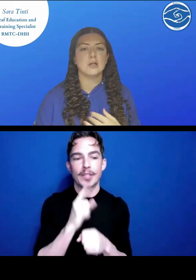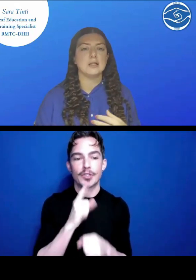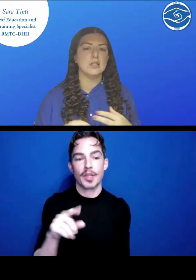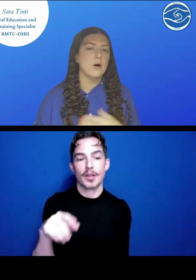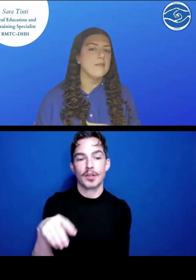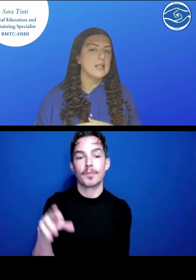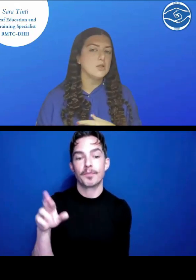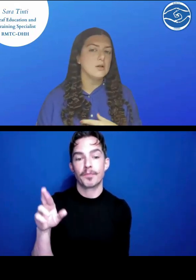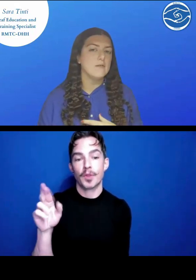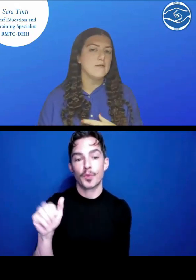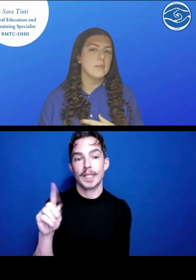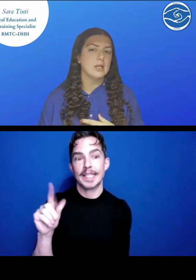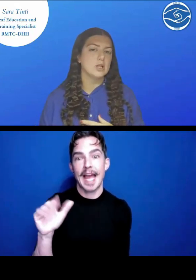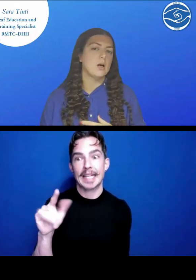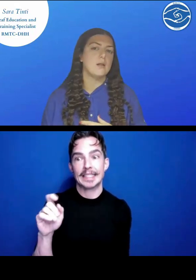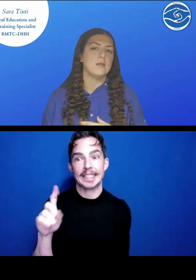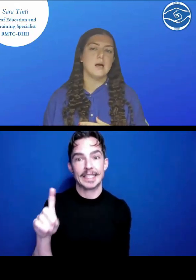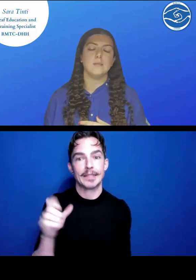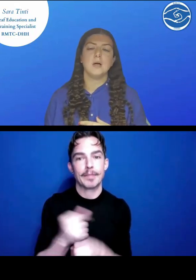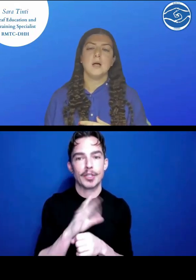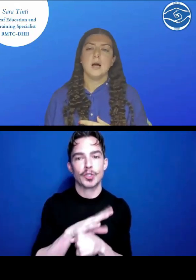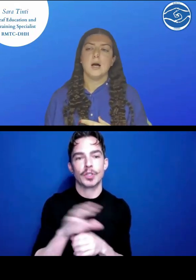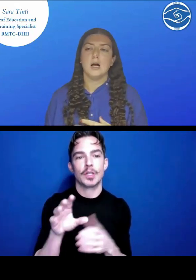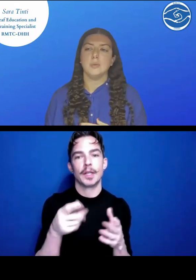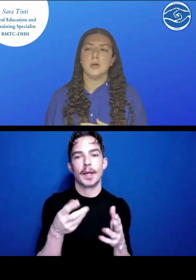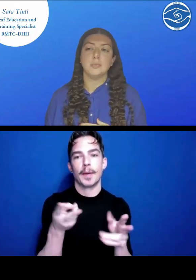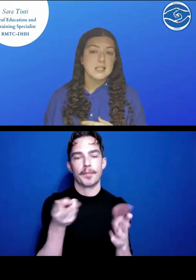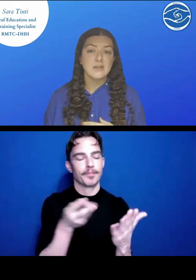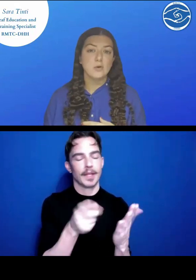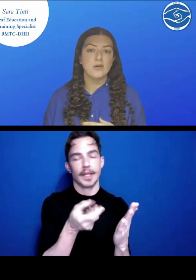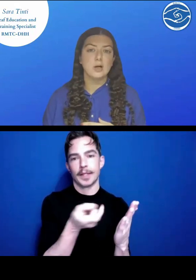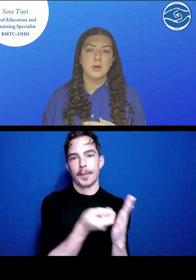Make sure that they don't have any student information on them. But please feel free